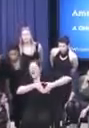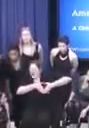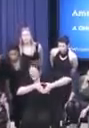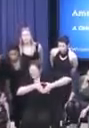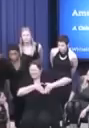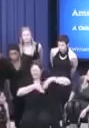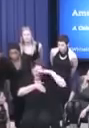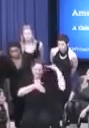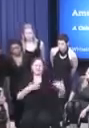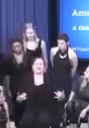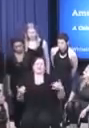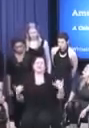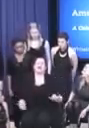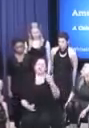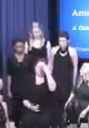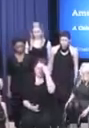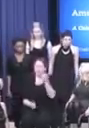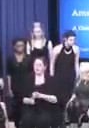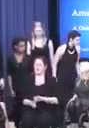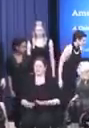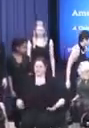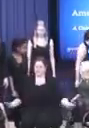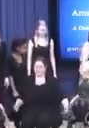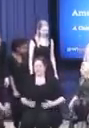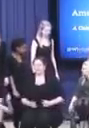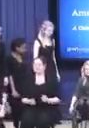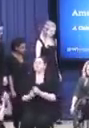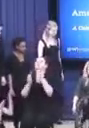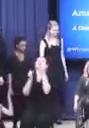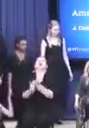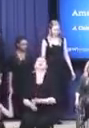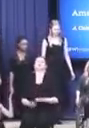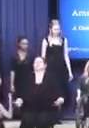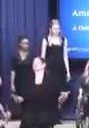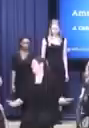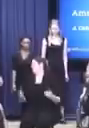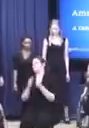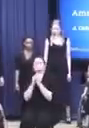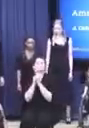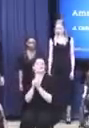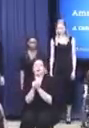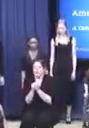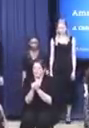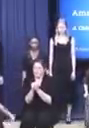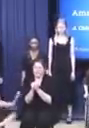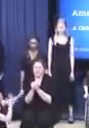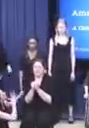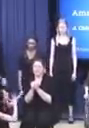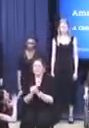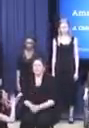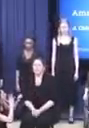Heart. There now you know everything. [Wendla] Everything? [Wendla’s Mom] Everything. So help me! [Wendla] Mama!